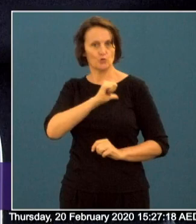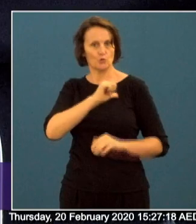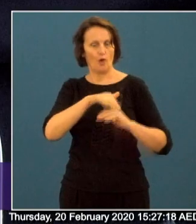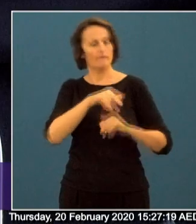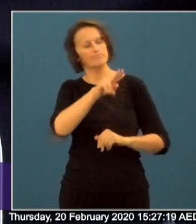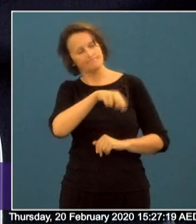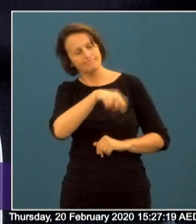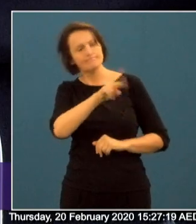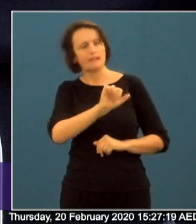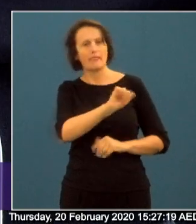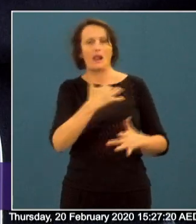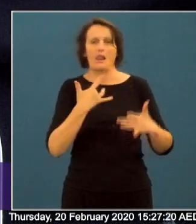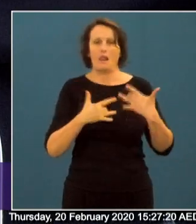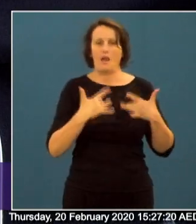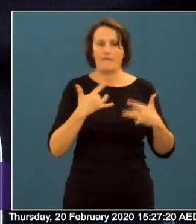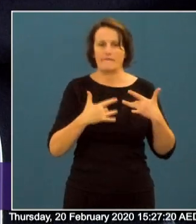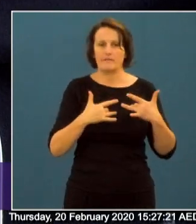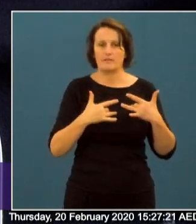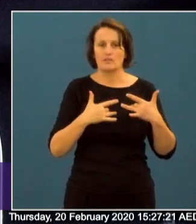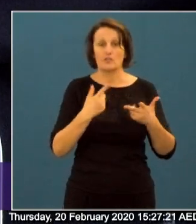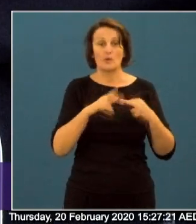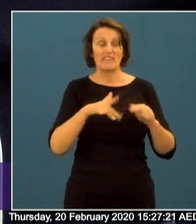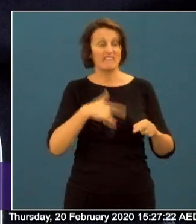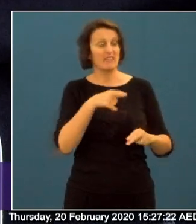to decisions made in the health care sector and how we might measure